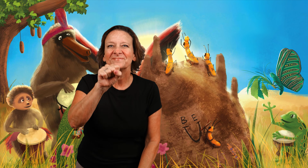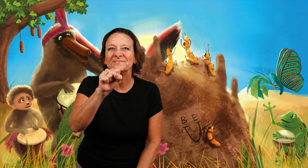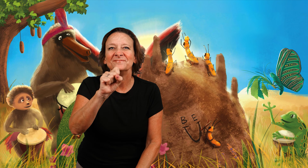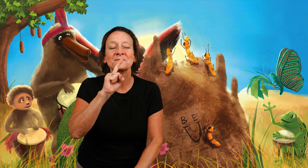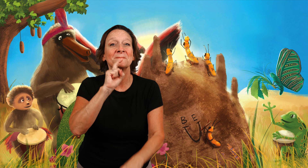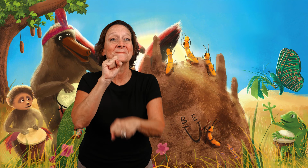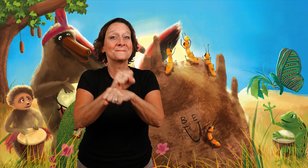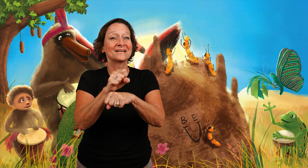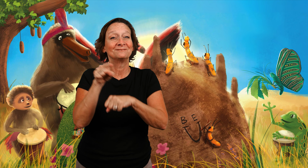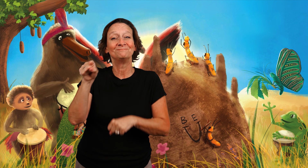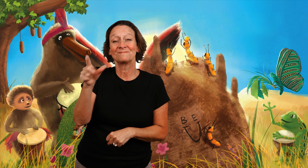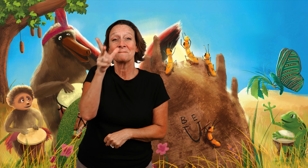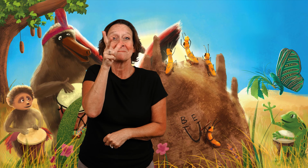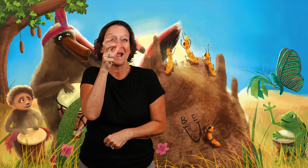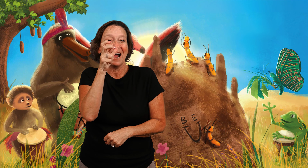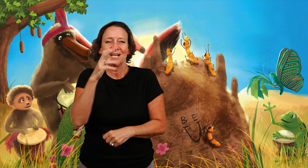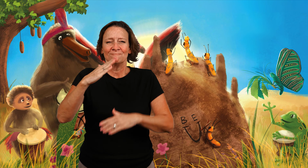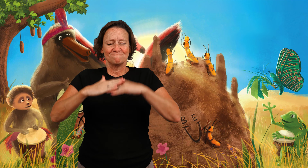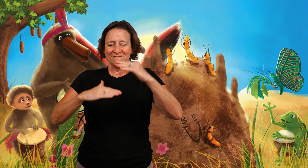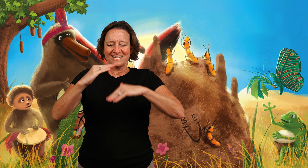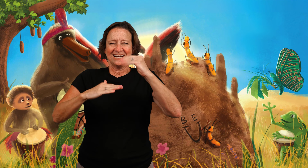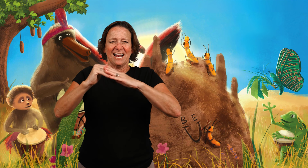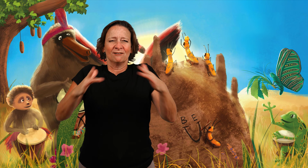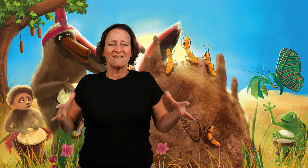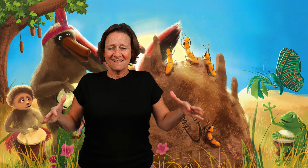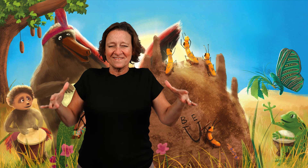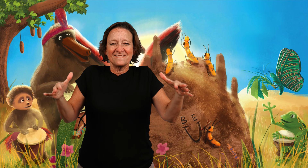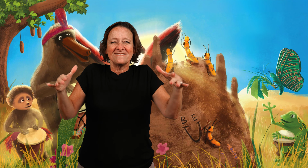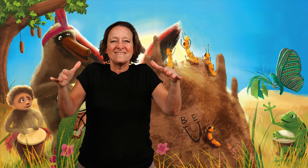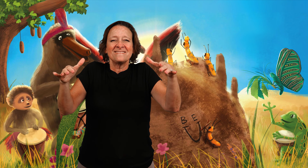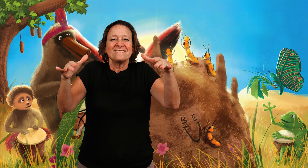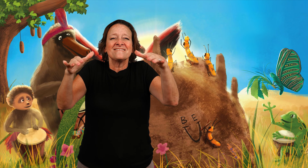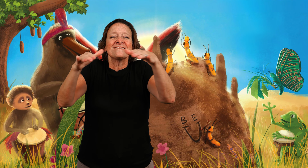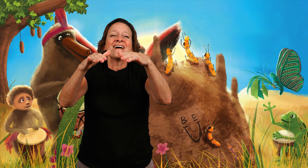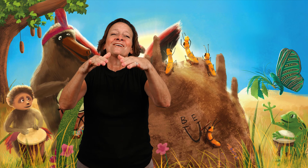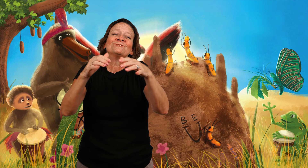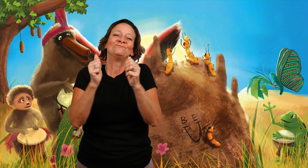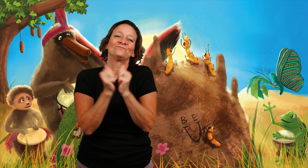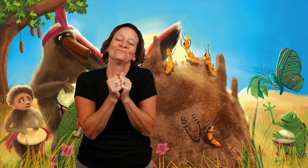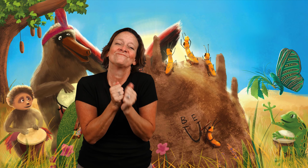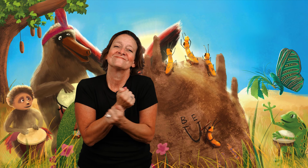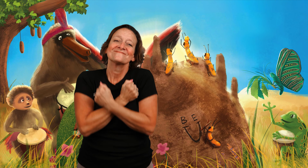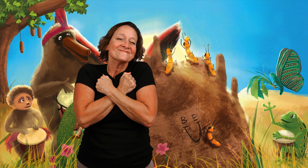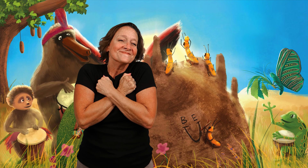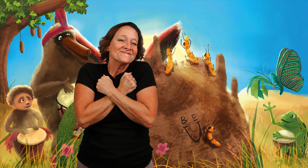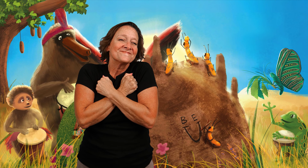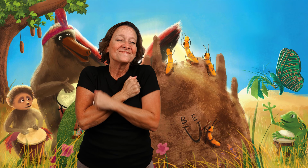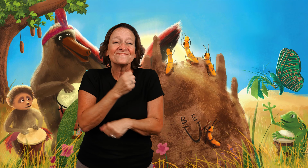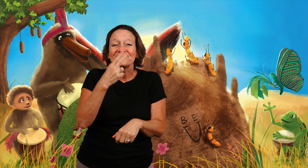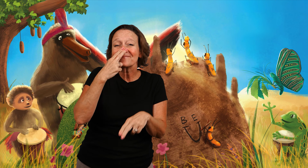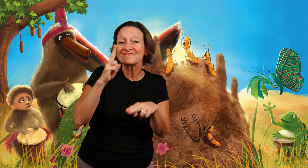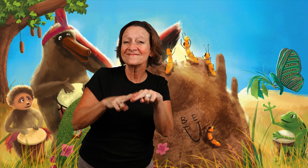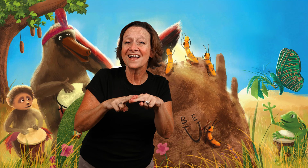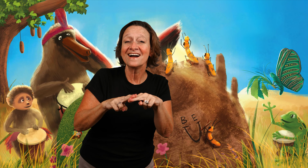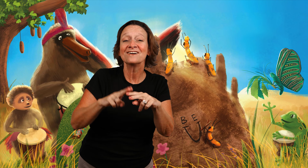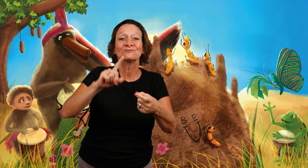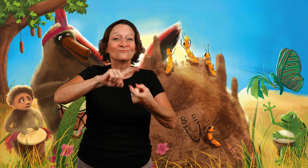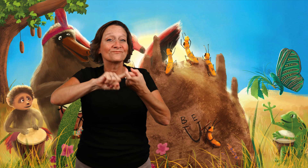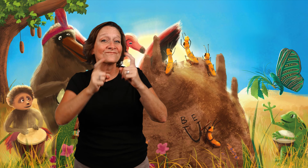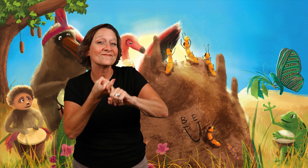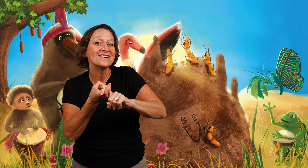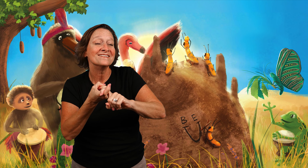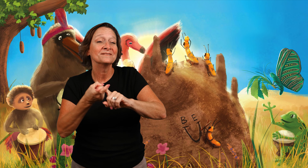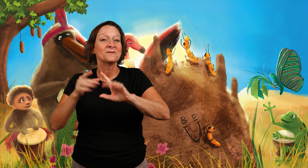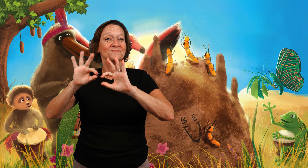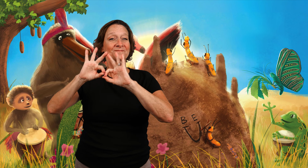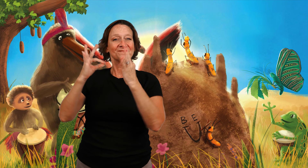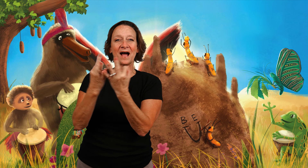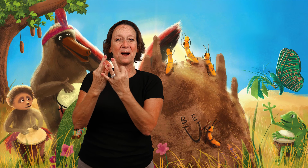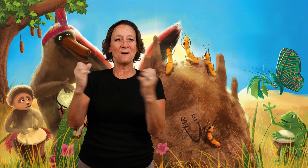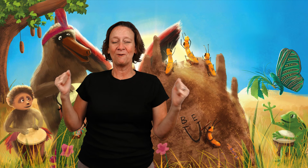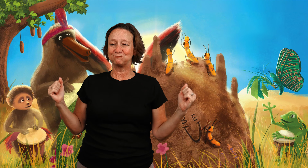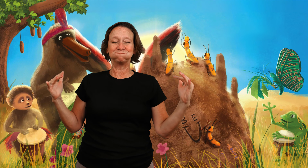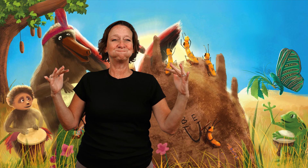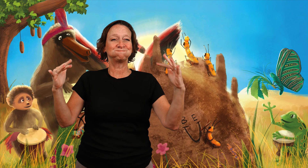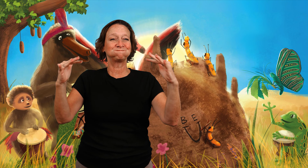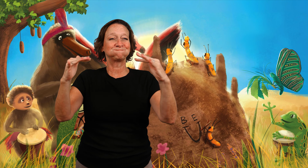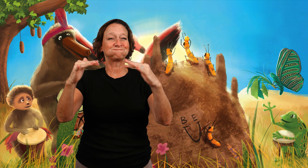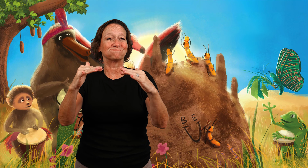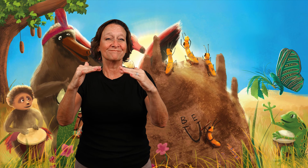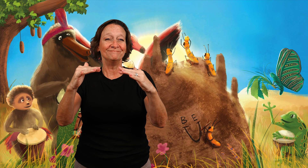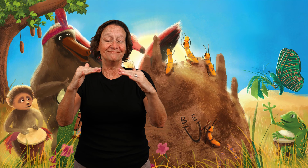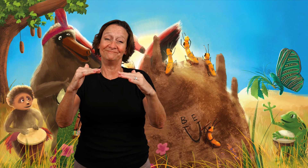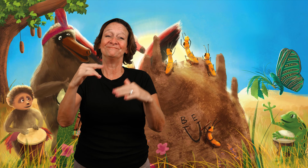Yes! Termite built a giant castle full of love, fun, friends and family!